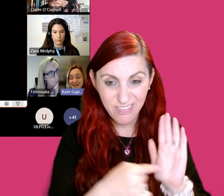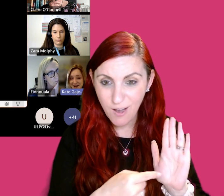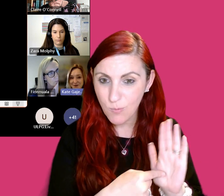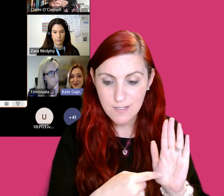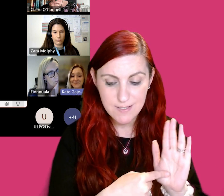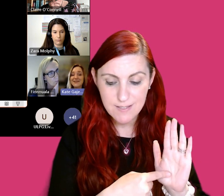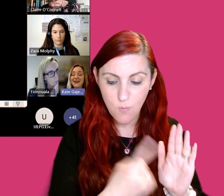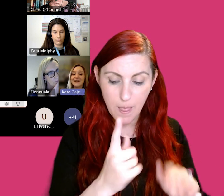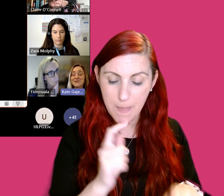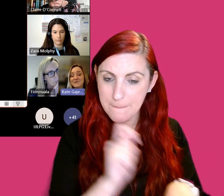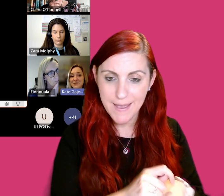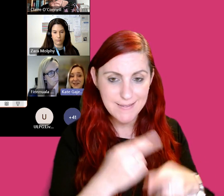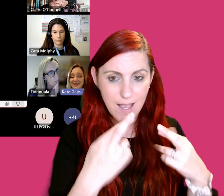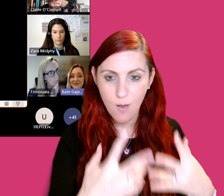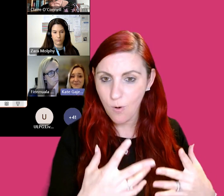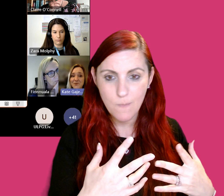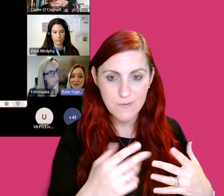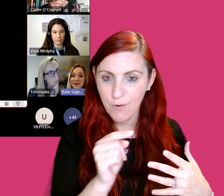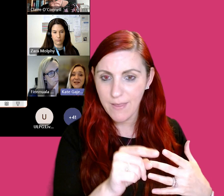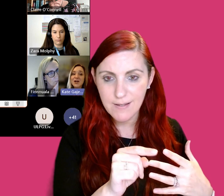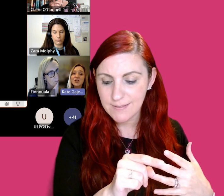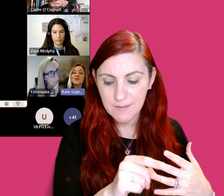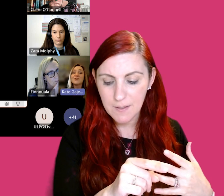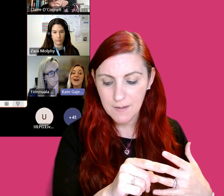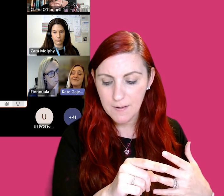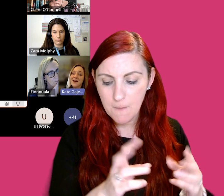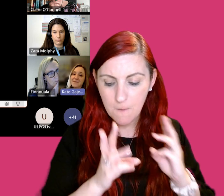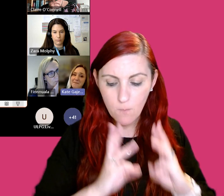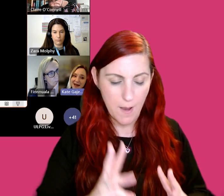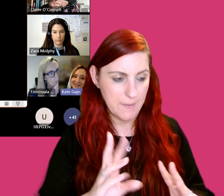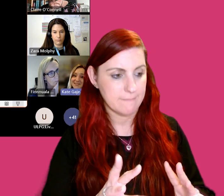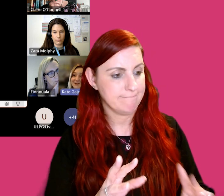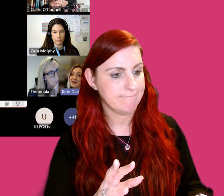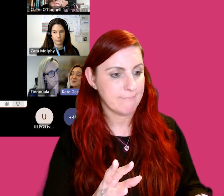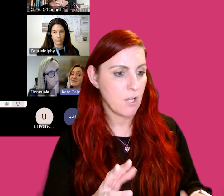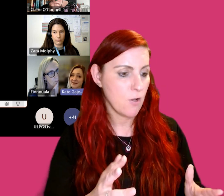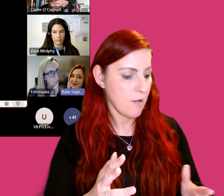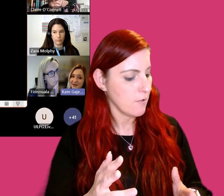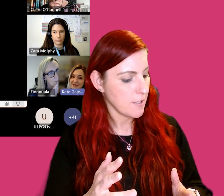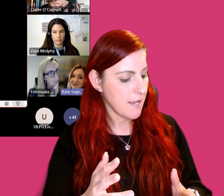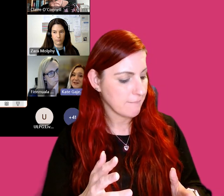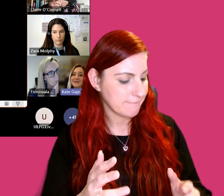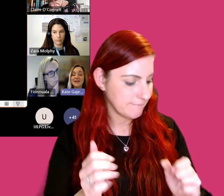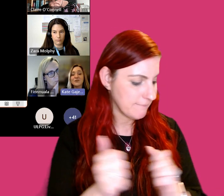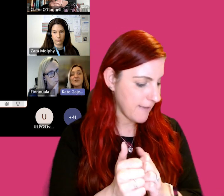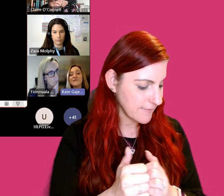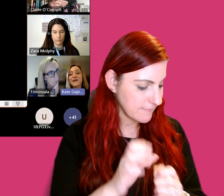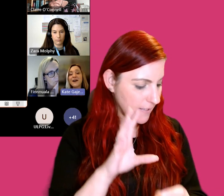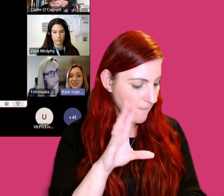best outcome that was that women could have met somebody with a similar experience they could have